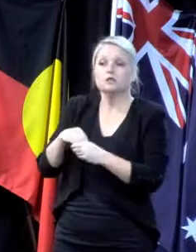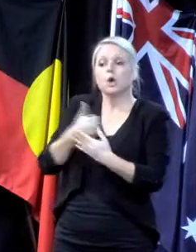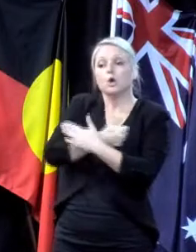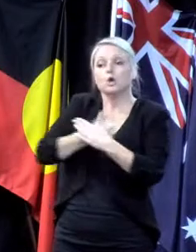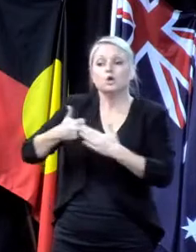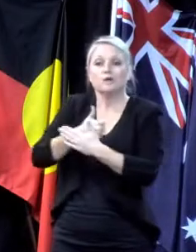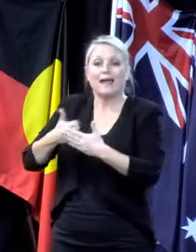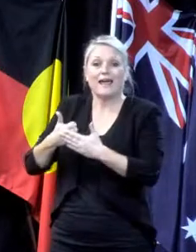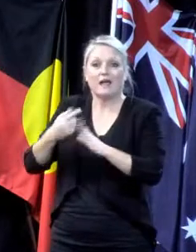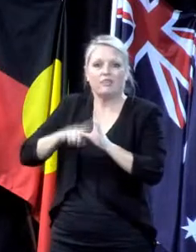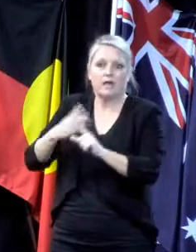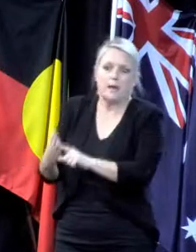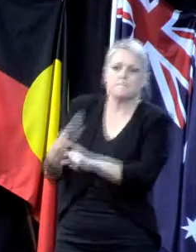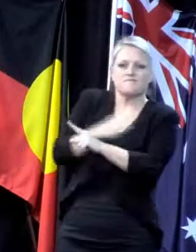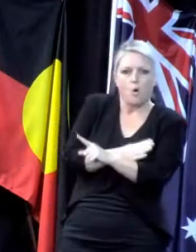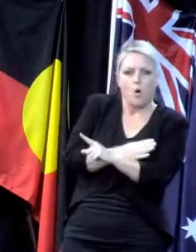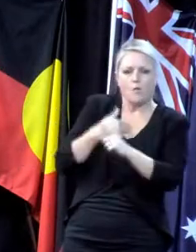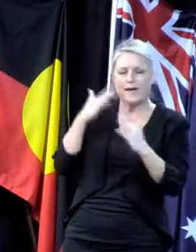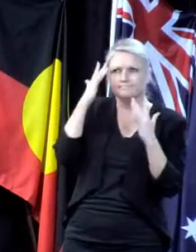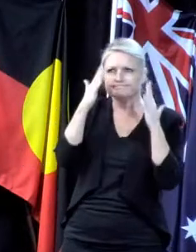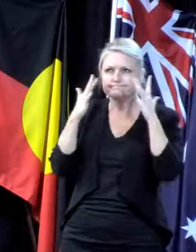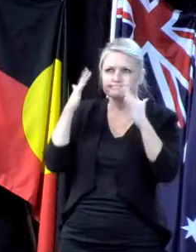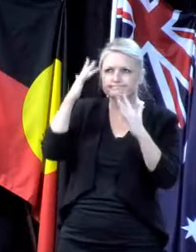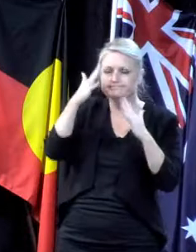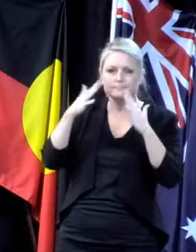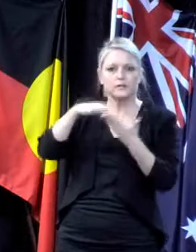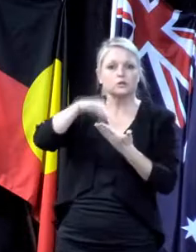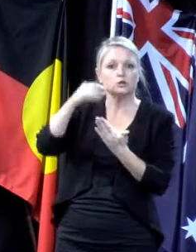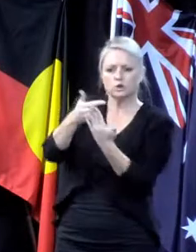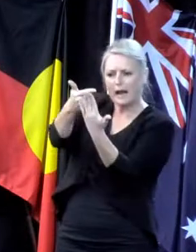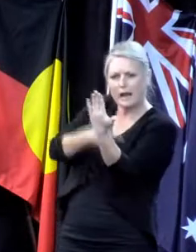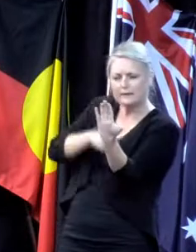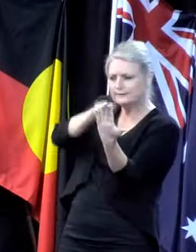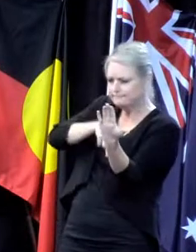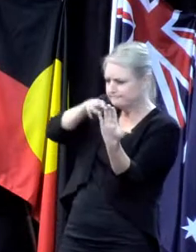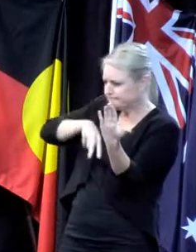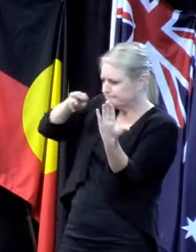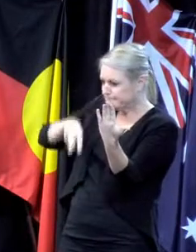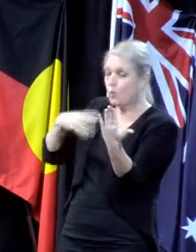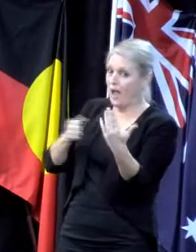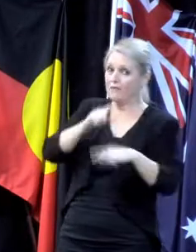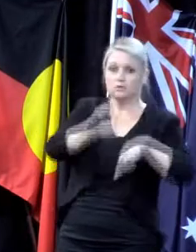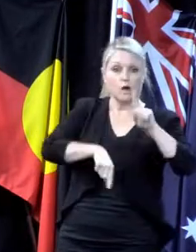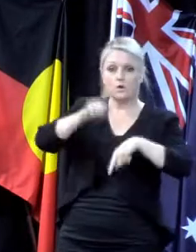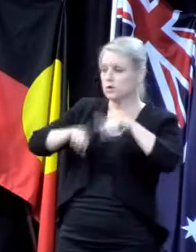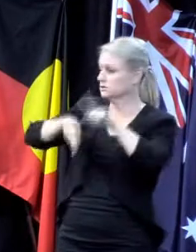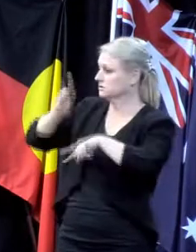So, this year, we will look at our students, a diverse range of students, including the broader range